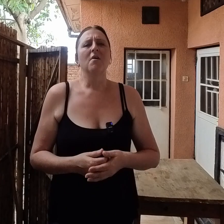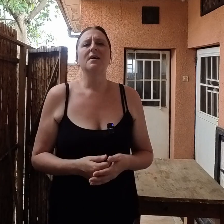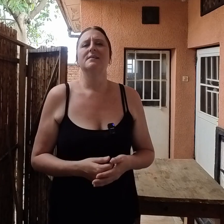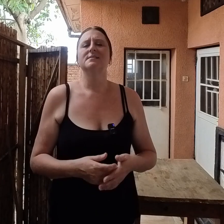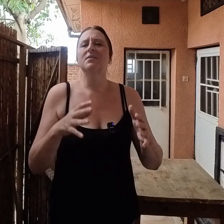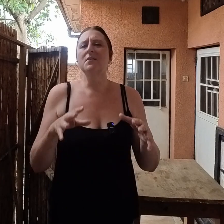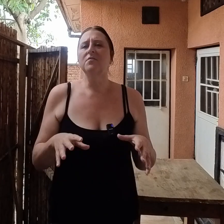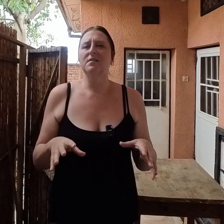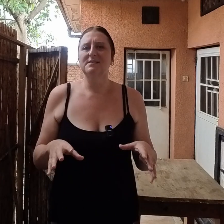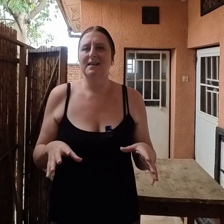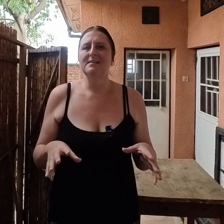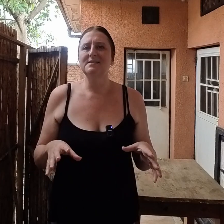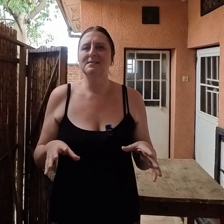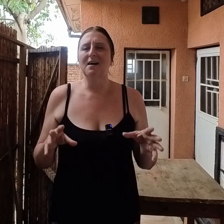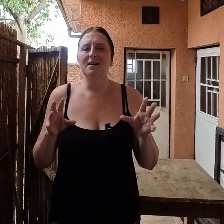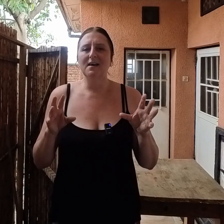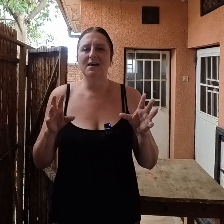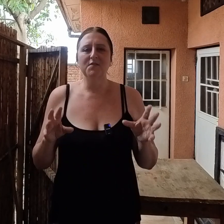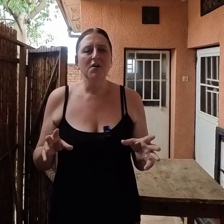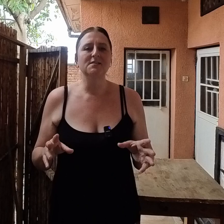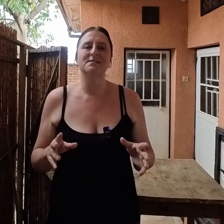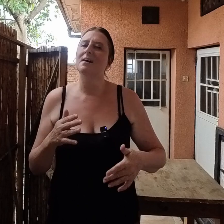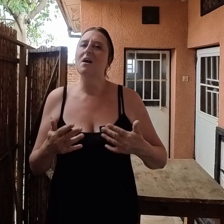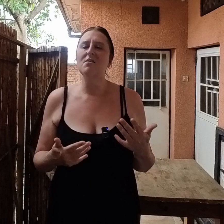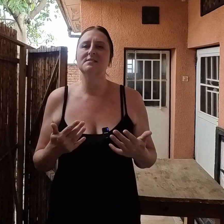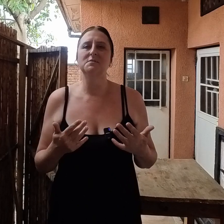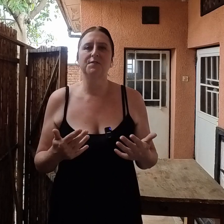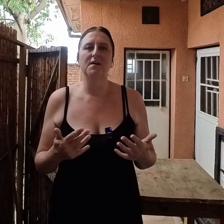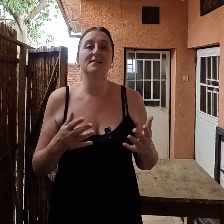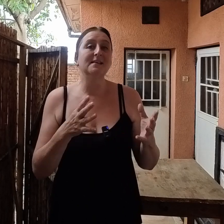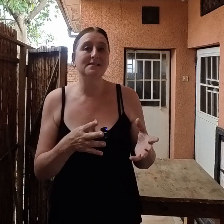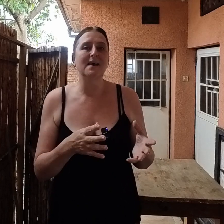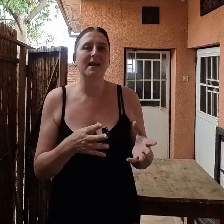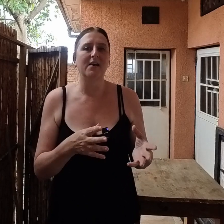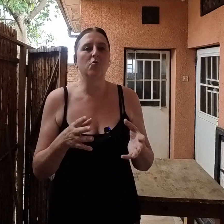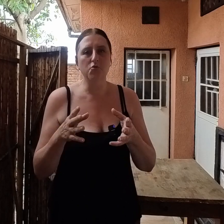Right, so going through this list, I have noticed I can't seem to find Gisenyi or